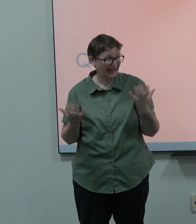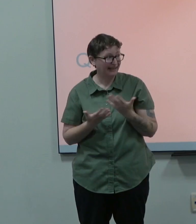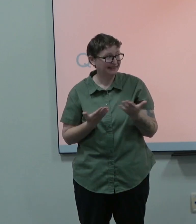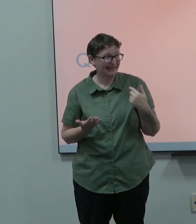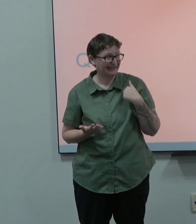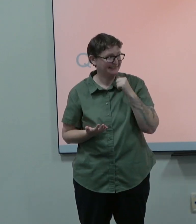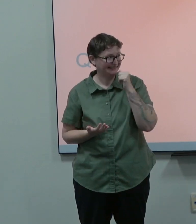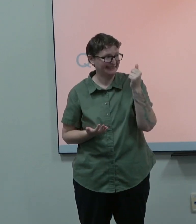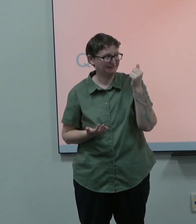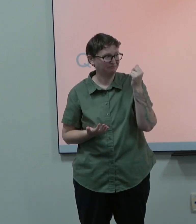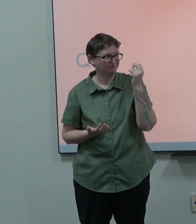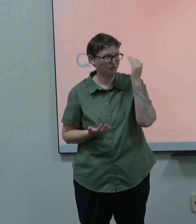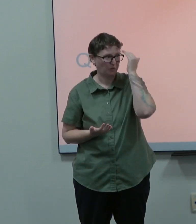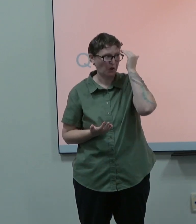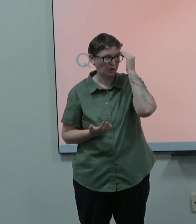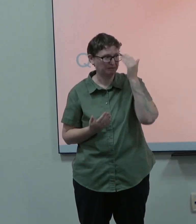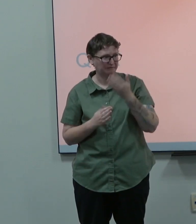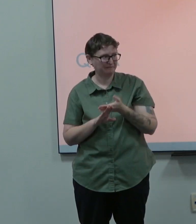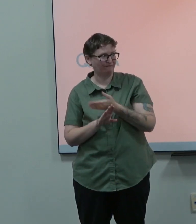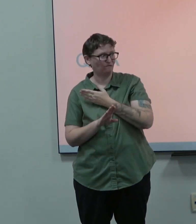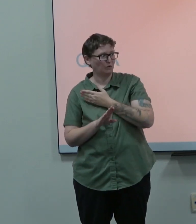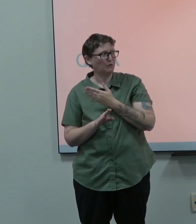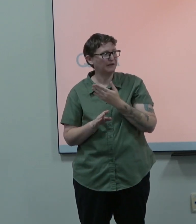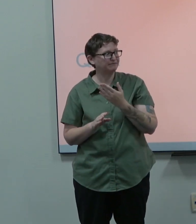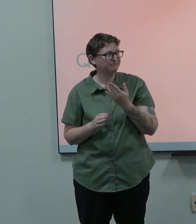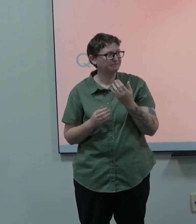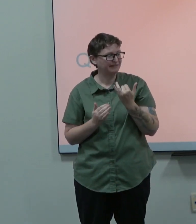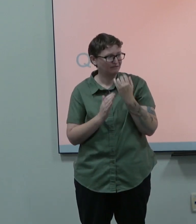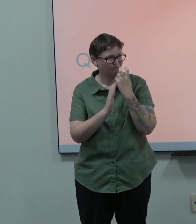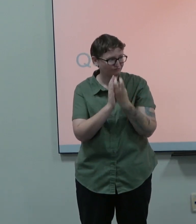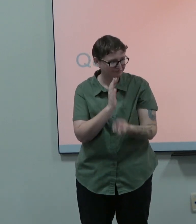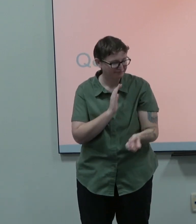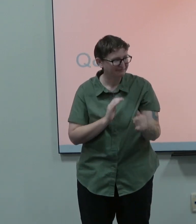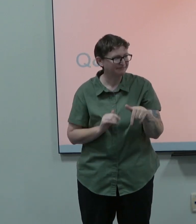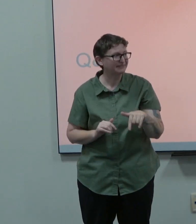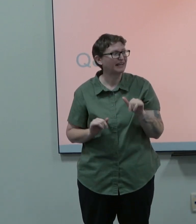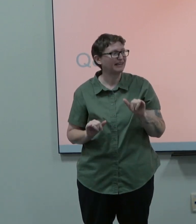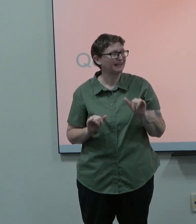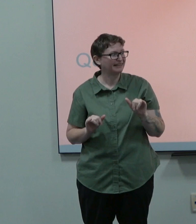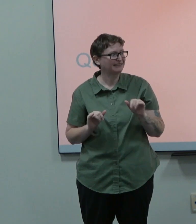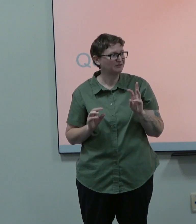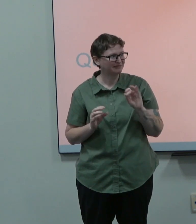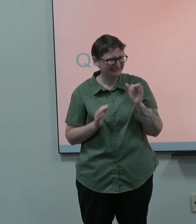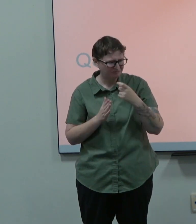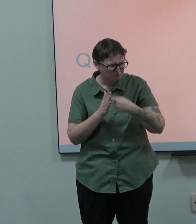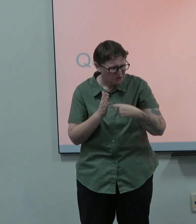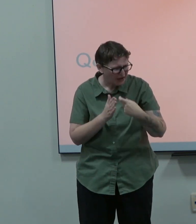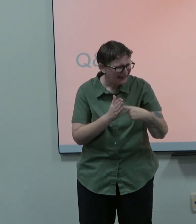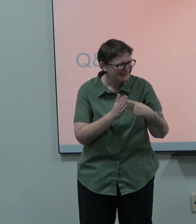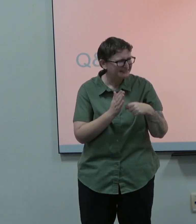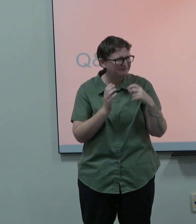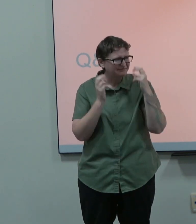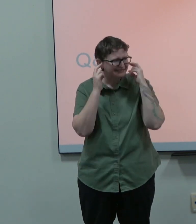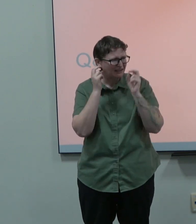There are a lot of things that I did not know before coming into this project, like the cost of